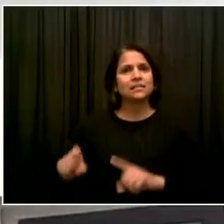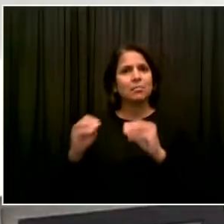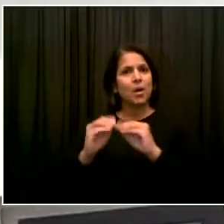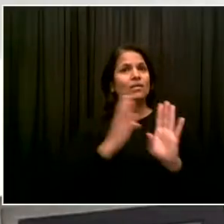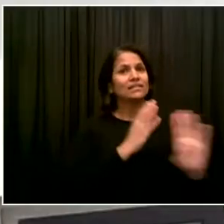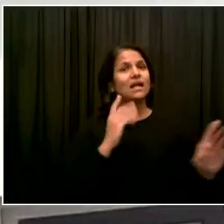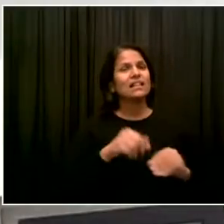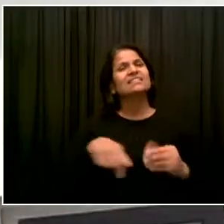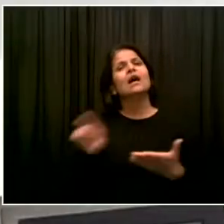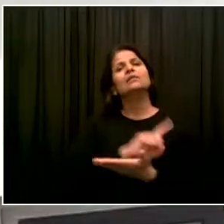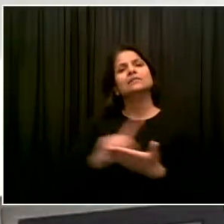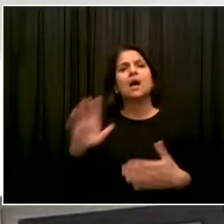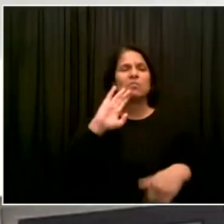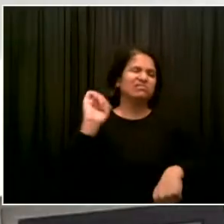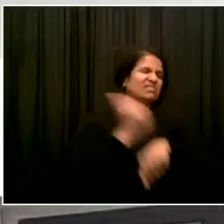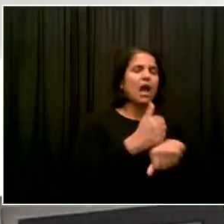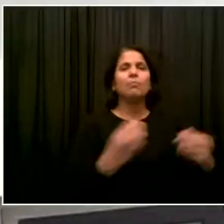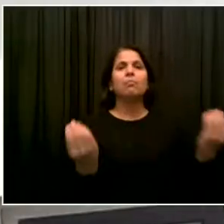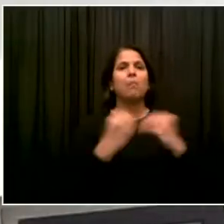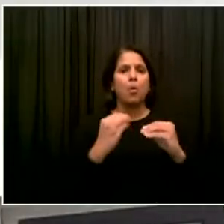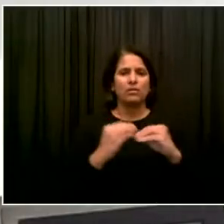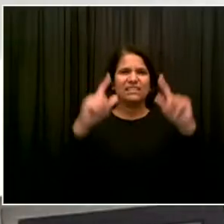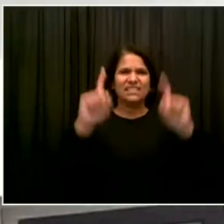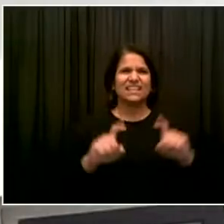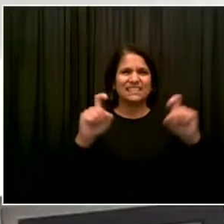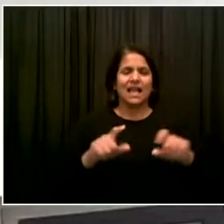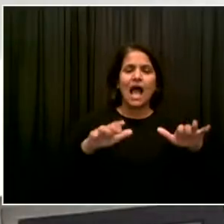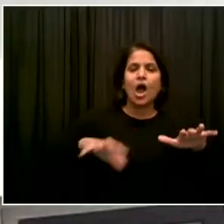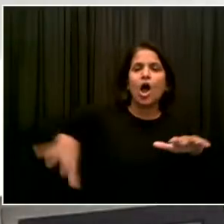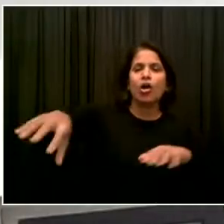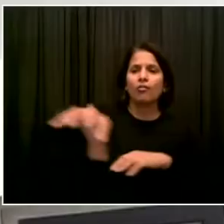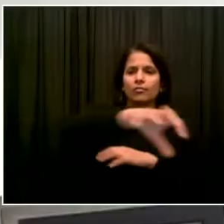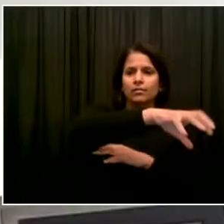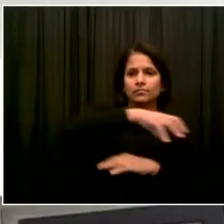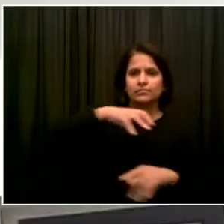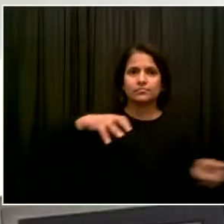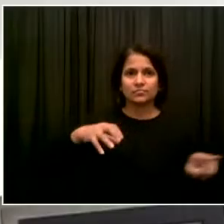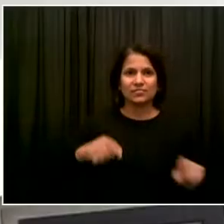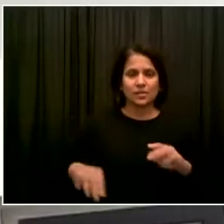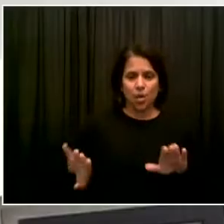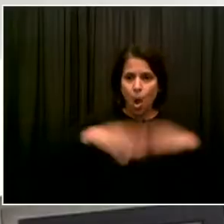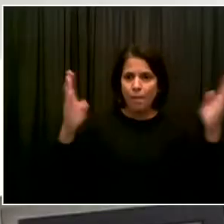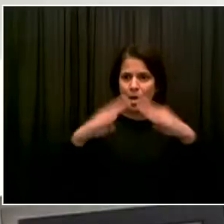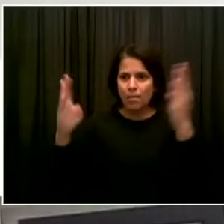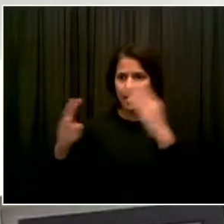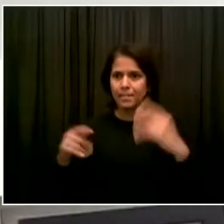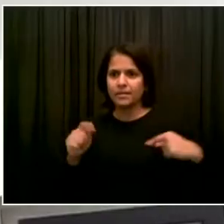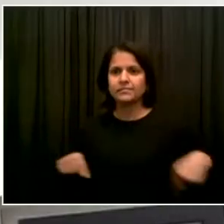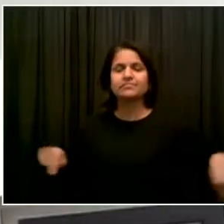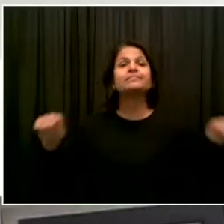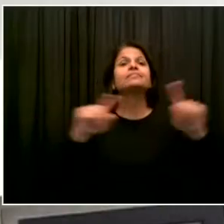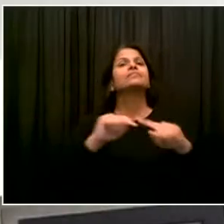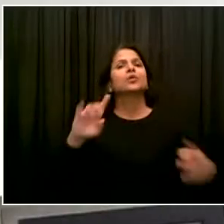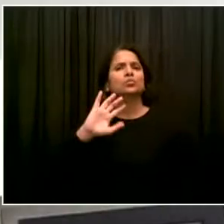FOLLOWING THE GUIDANCE. I'M